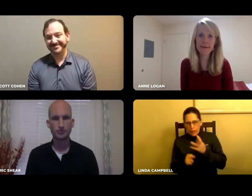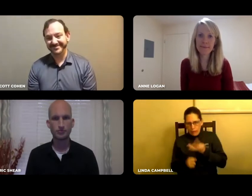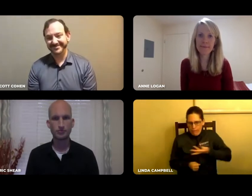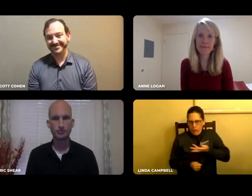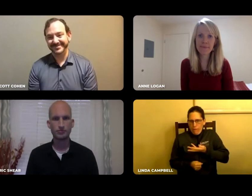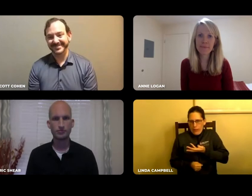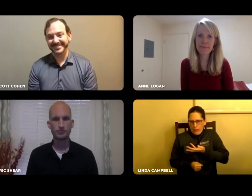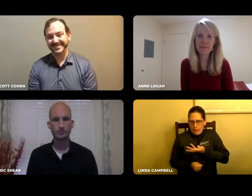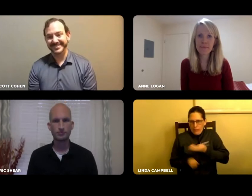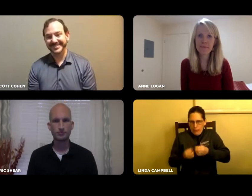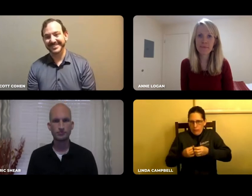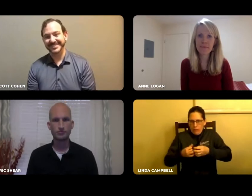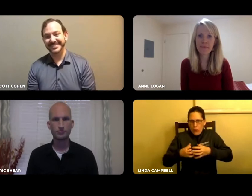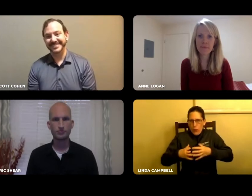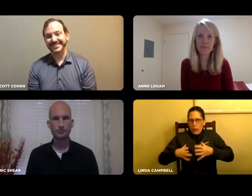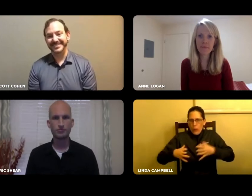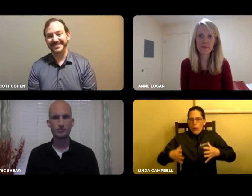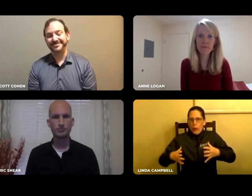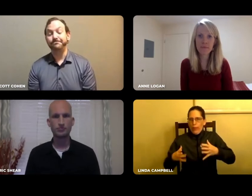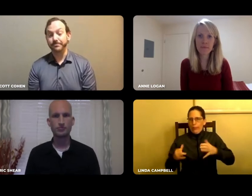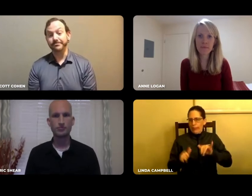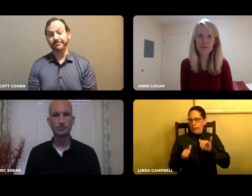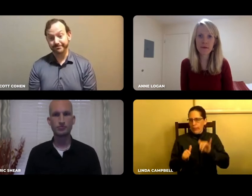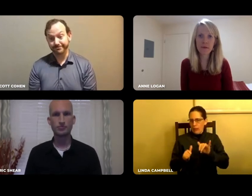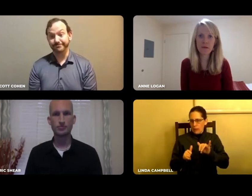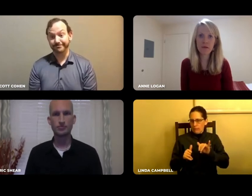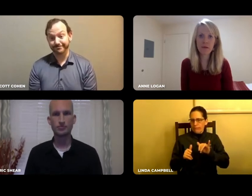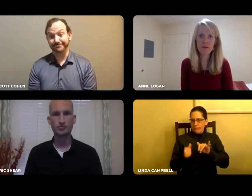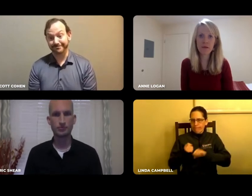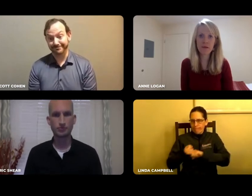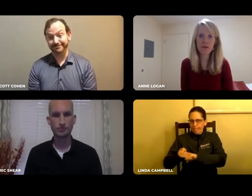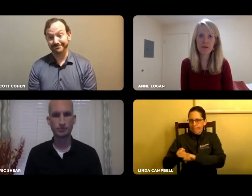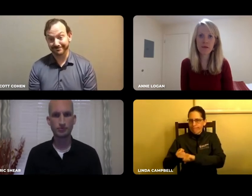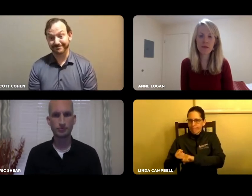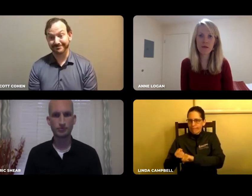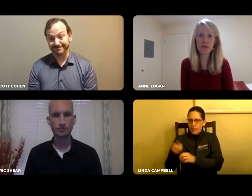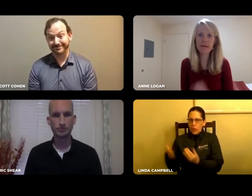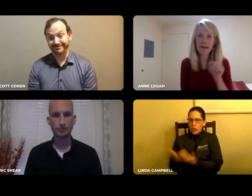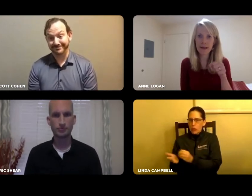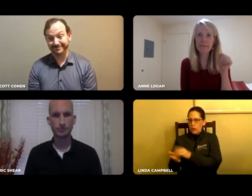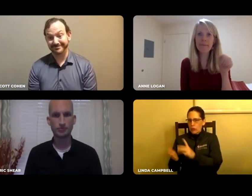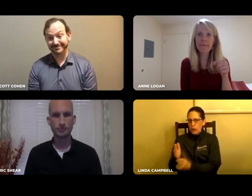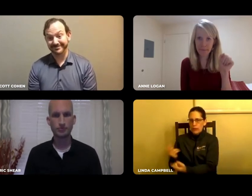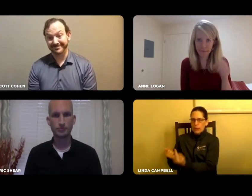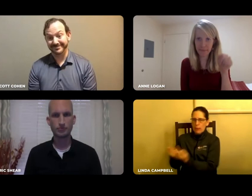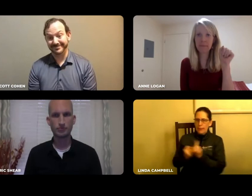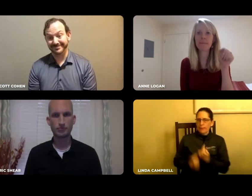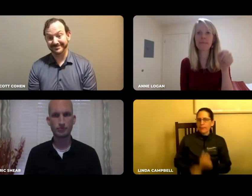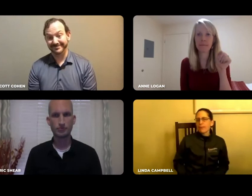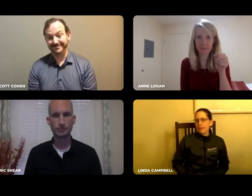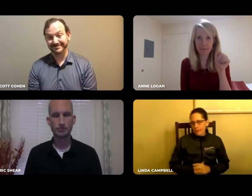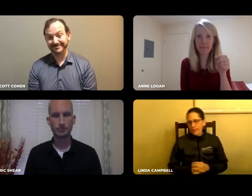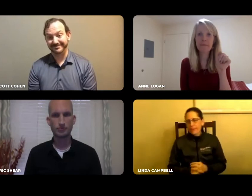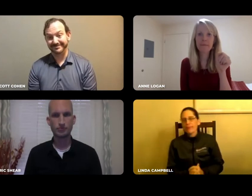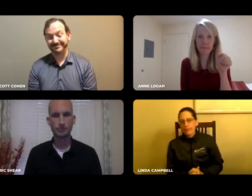Hopefully the group of us 4 can expand and support new students coming in.